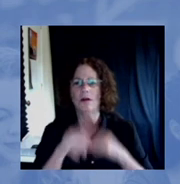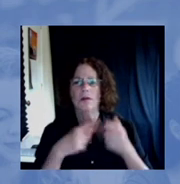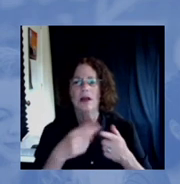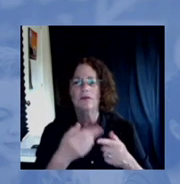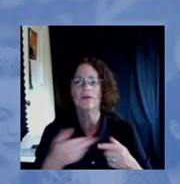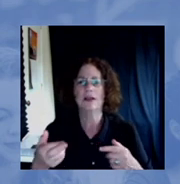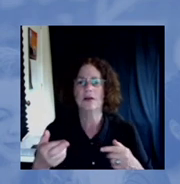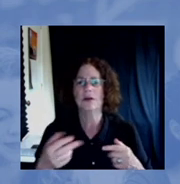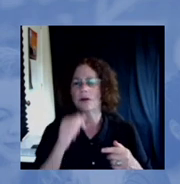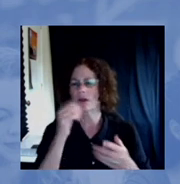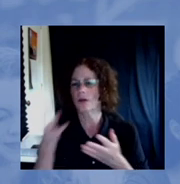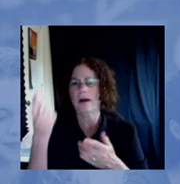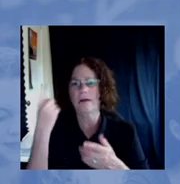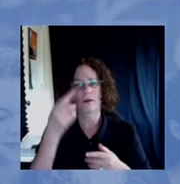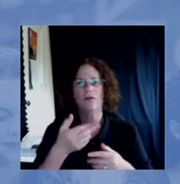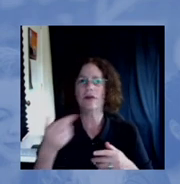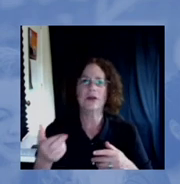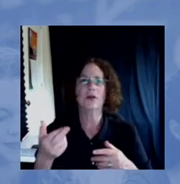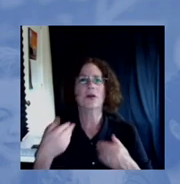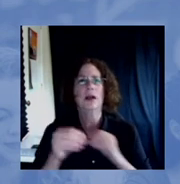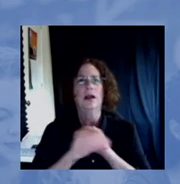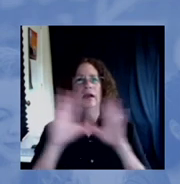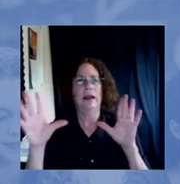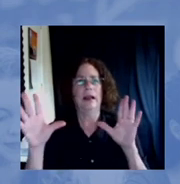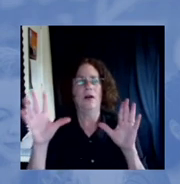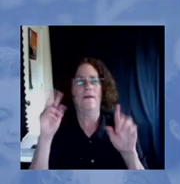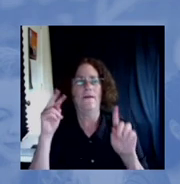RESOURCES TO COME, YOU HAD A CLEAR VISION. WHEN THE RESOURCES COME AS THEY ARE COMING